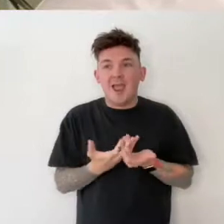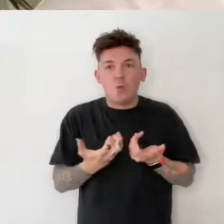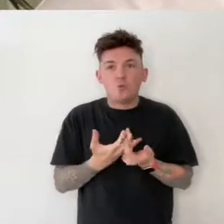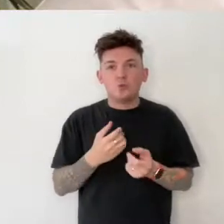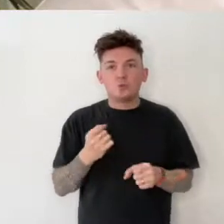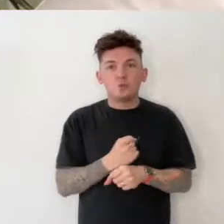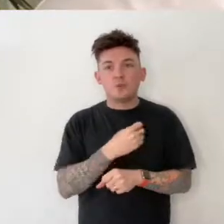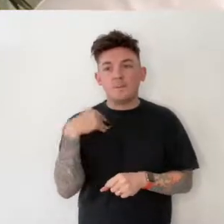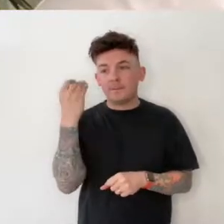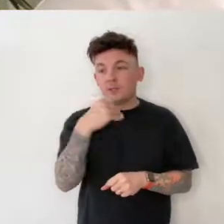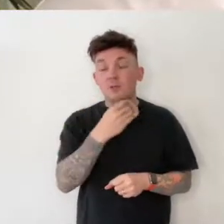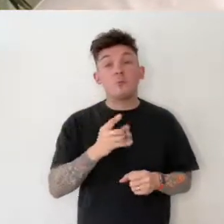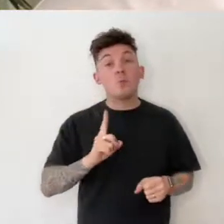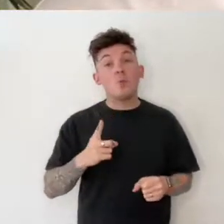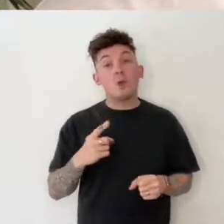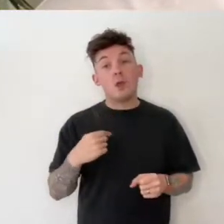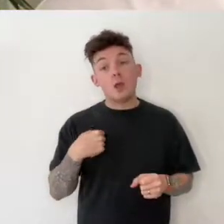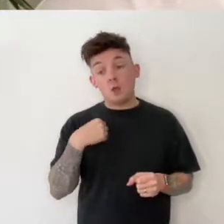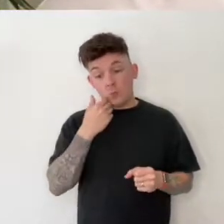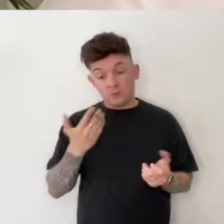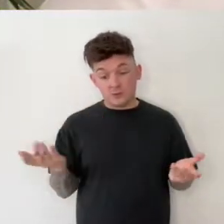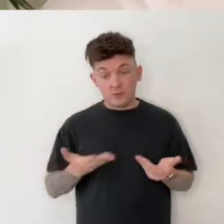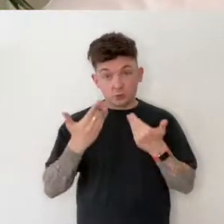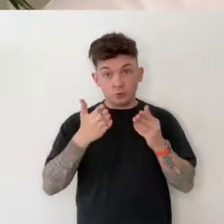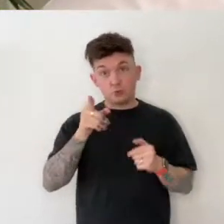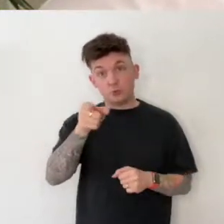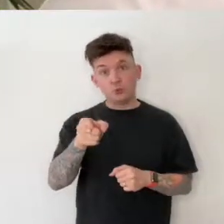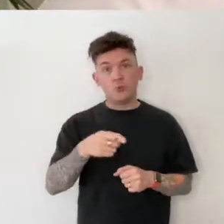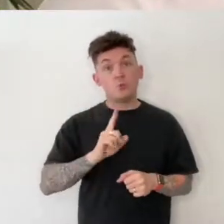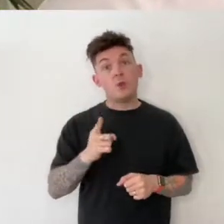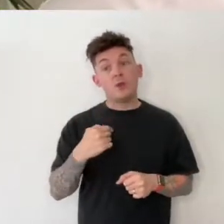i'll be showing you today is what i learned because i haven't really varied it substantially,